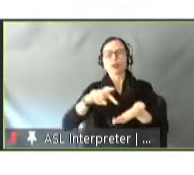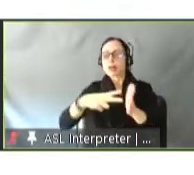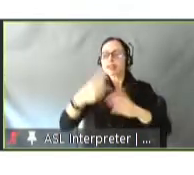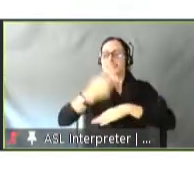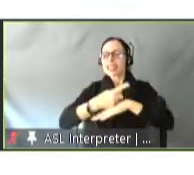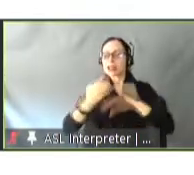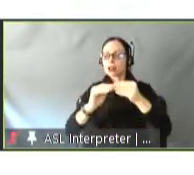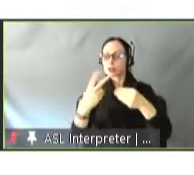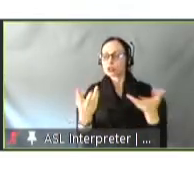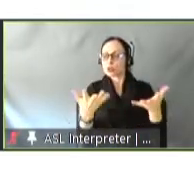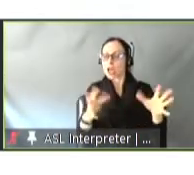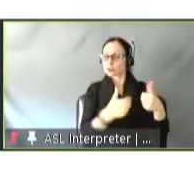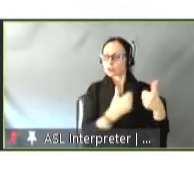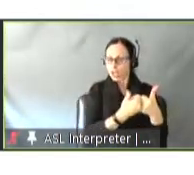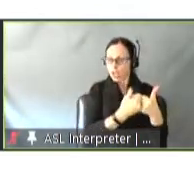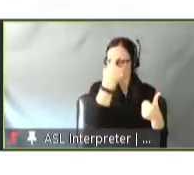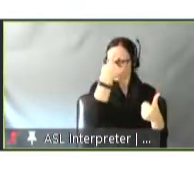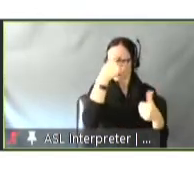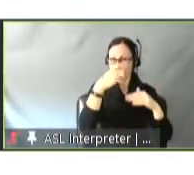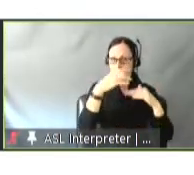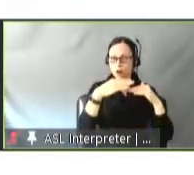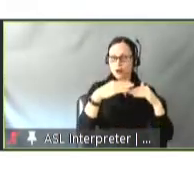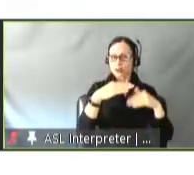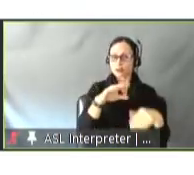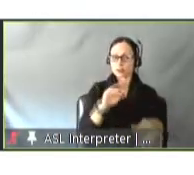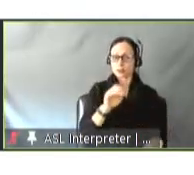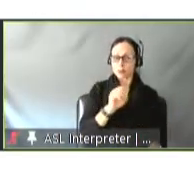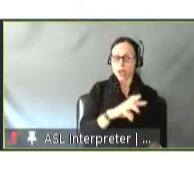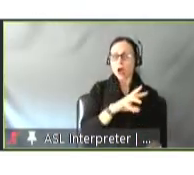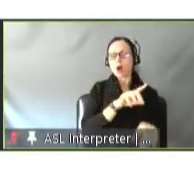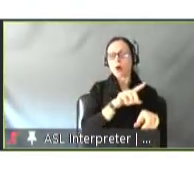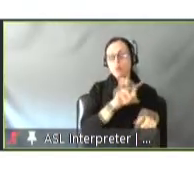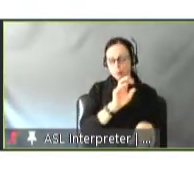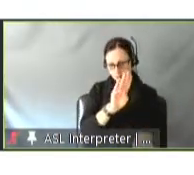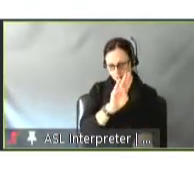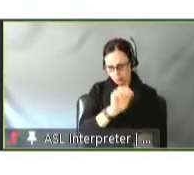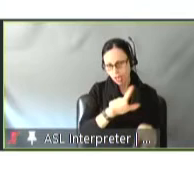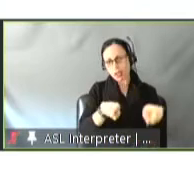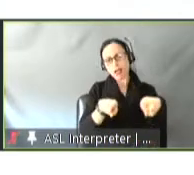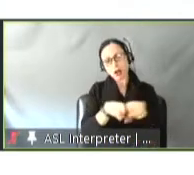in both the bowel and the nasal swabs that kind of gives you an indication of just how much antibody